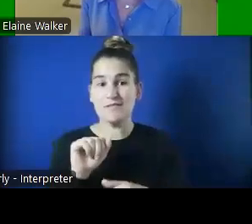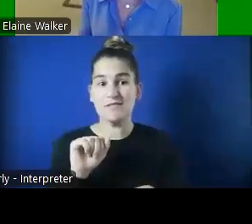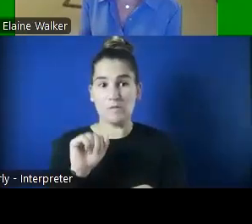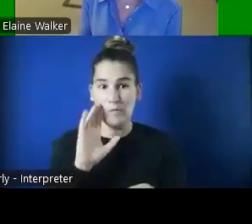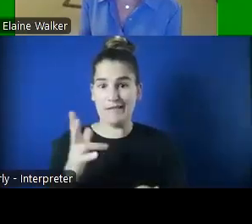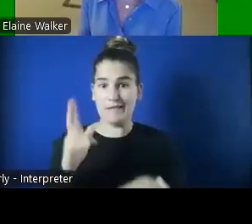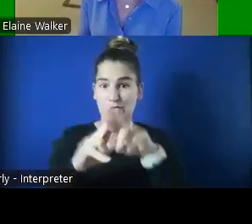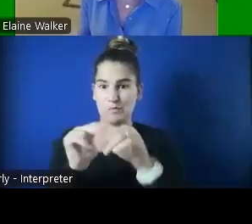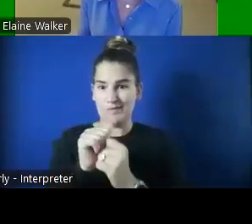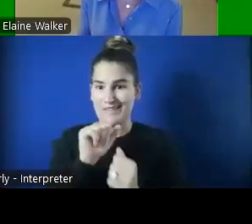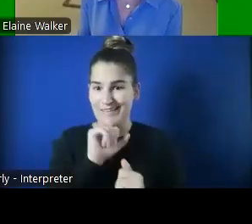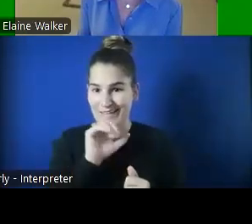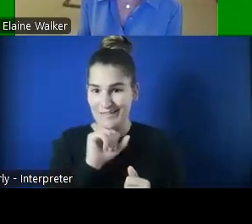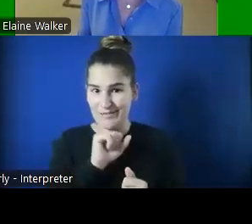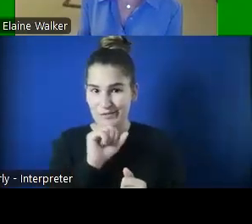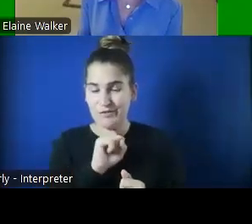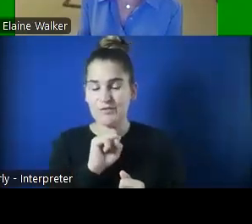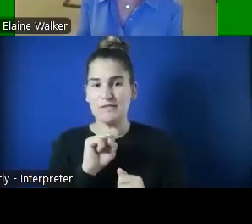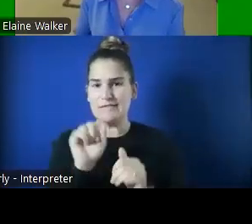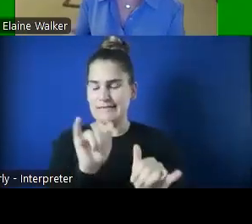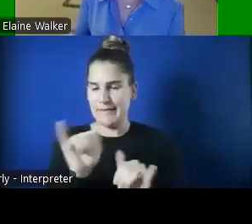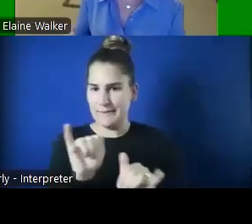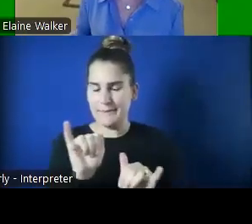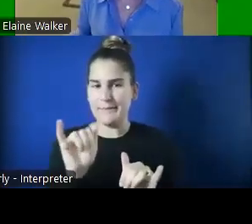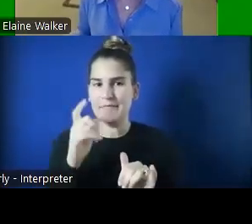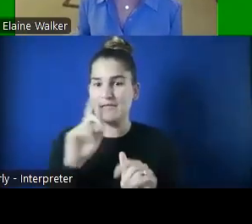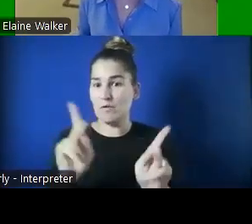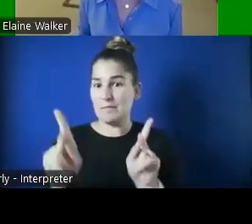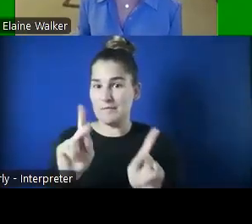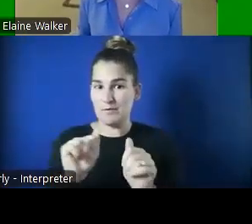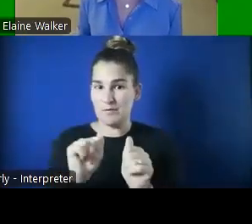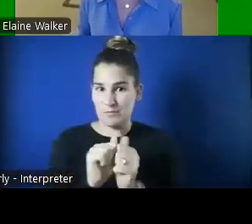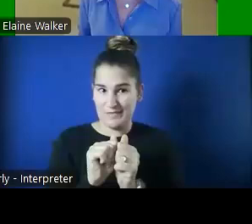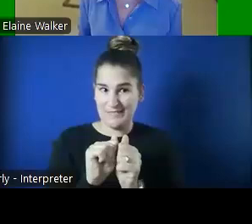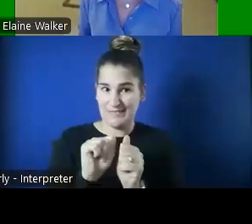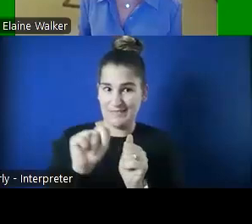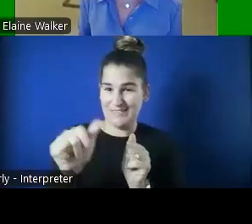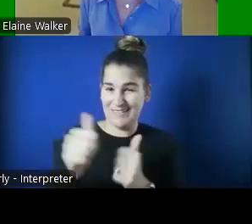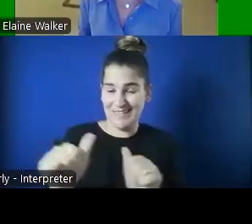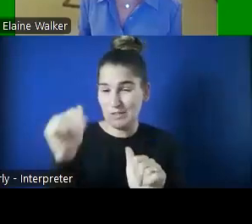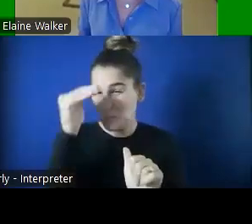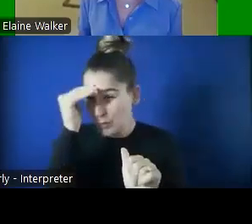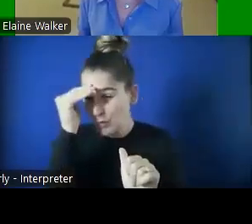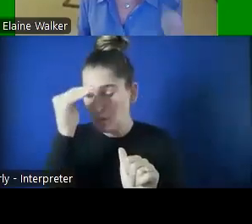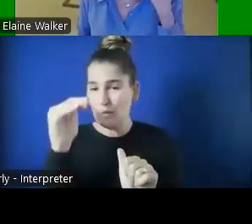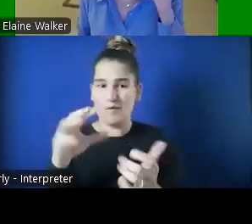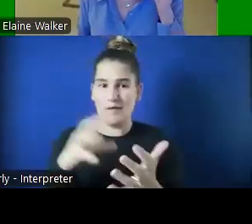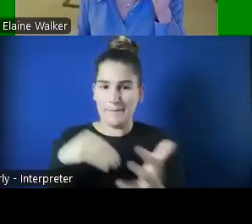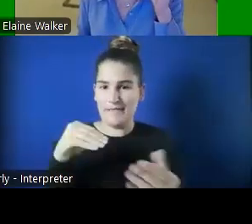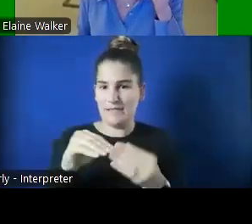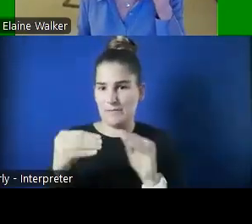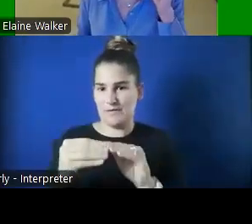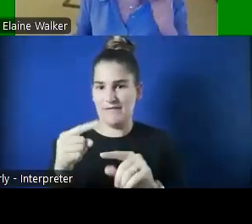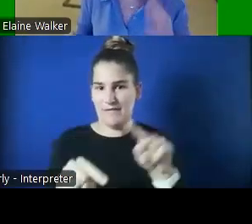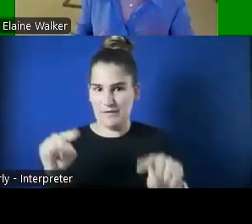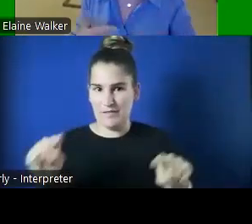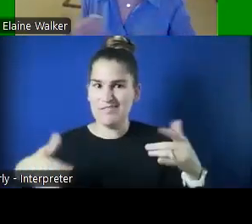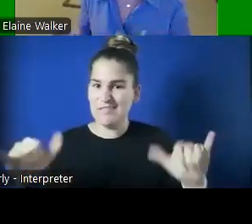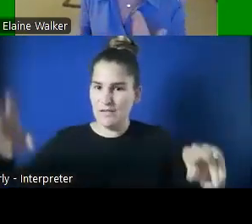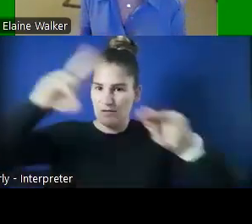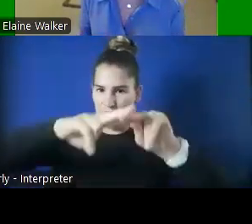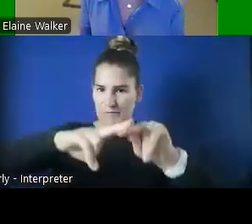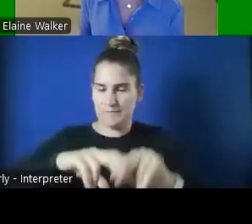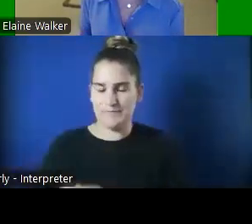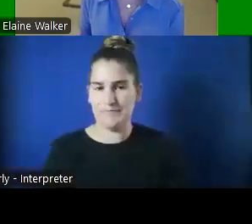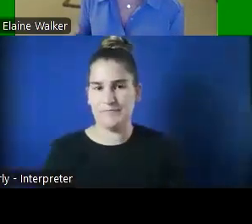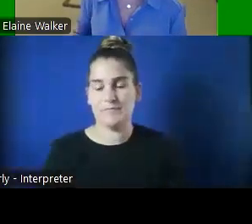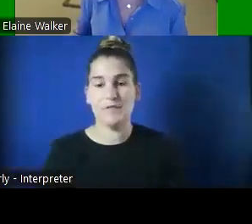does in individuals without any known copy number variation so developmental trajectories seem to be